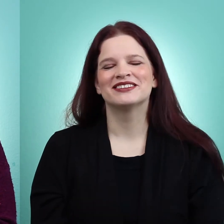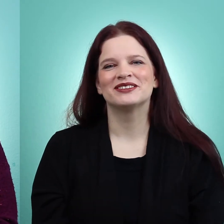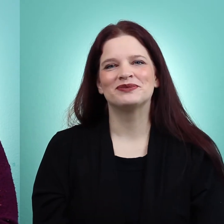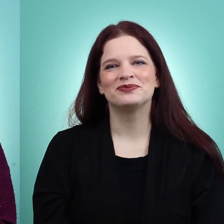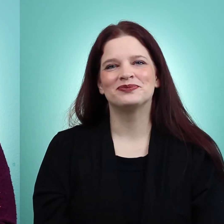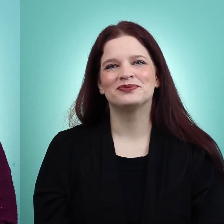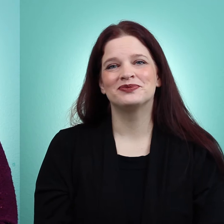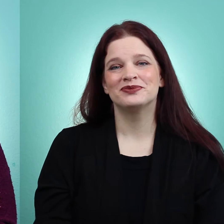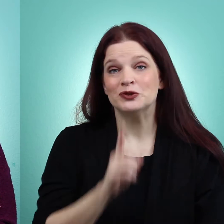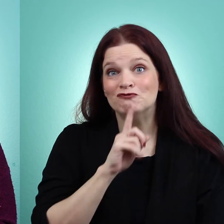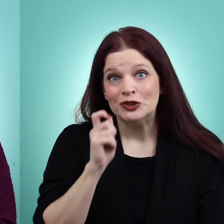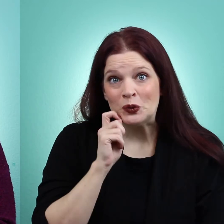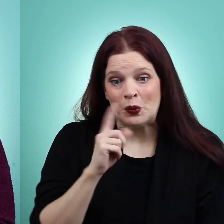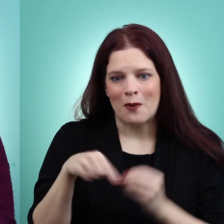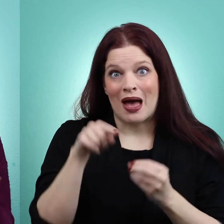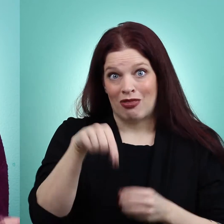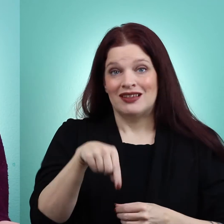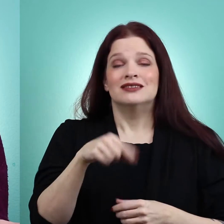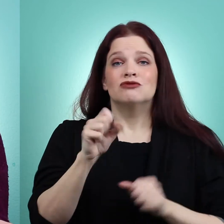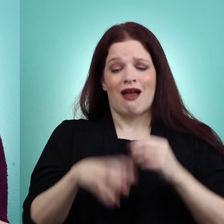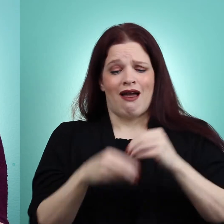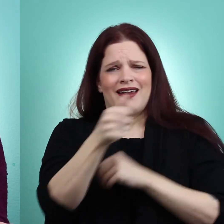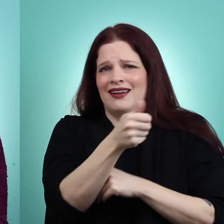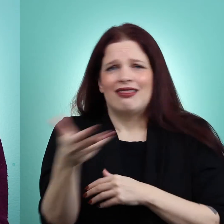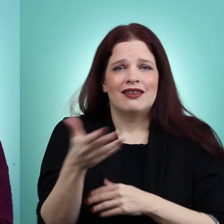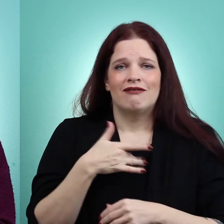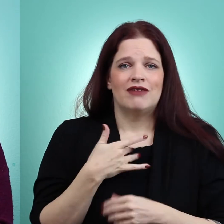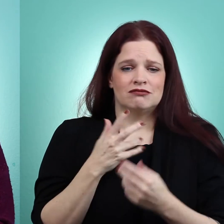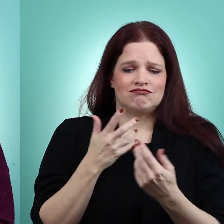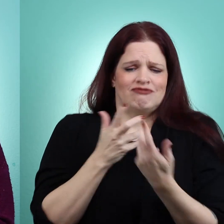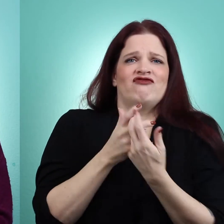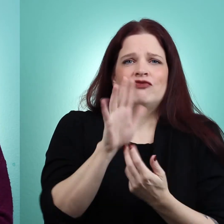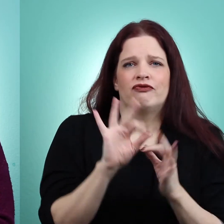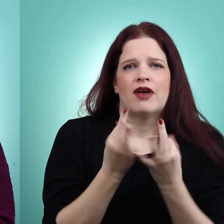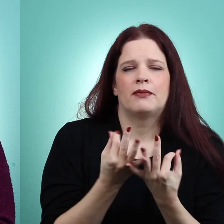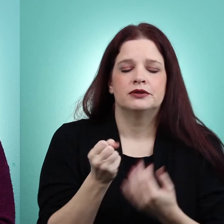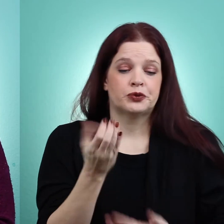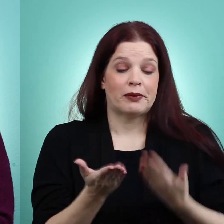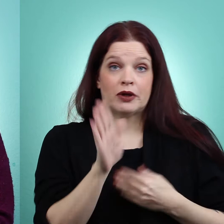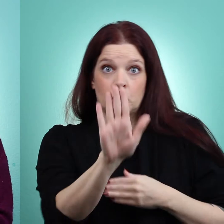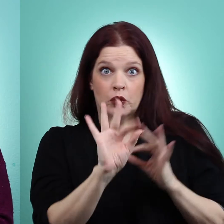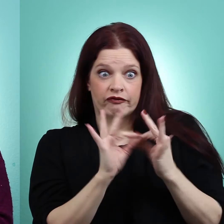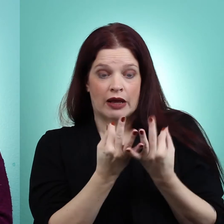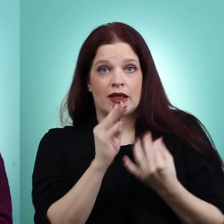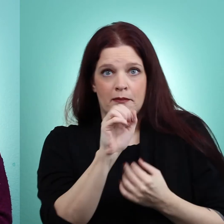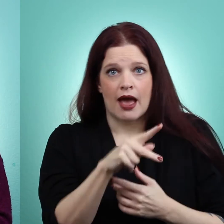One really cool thing about a genogram, is you get to add anything that feels applicable to your family. So your family genogram is clearly going to look different than mine.